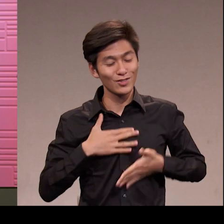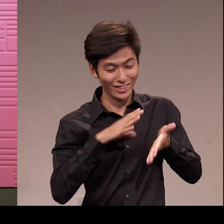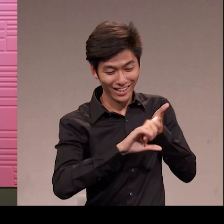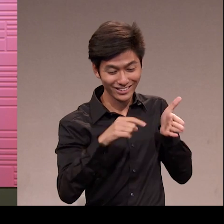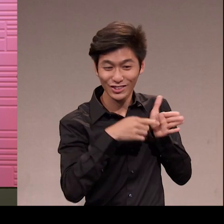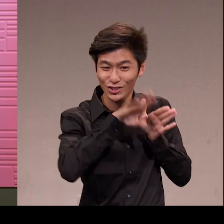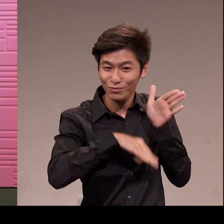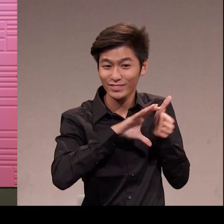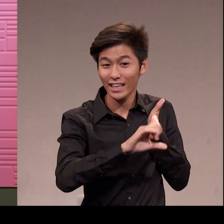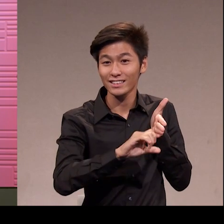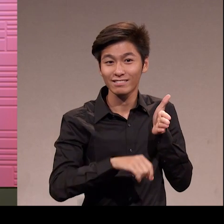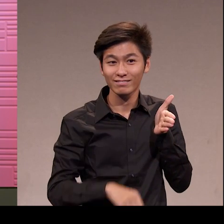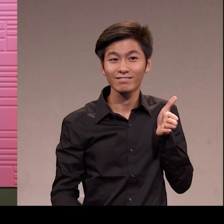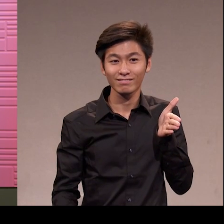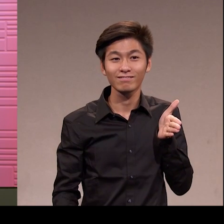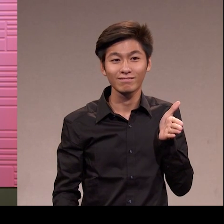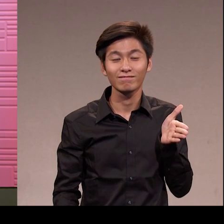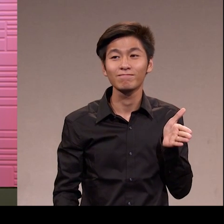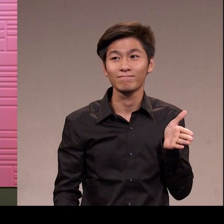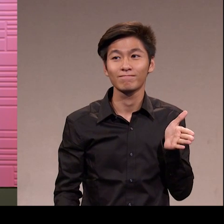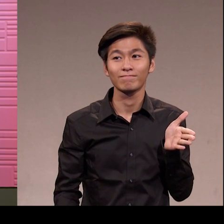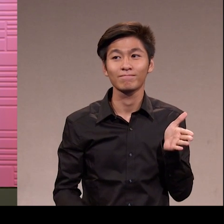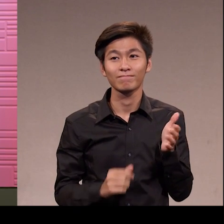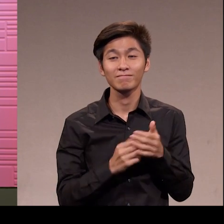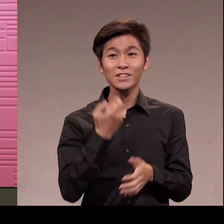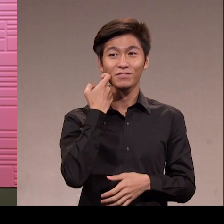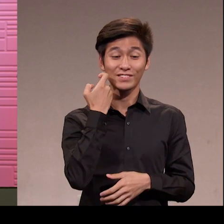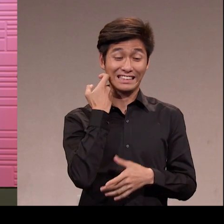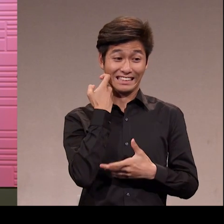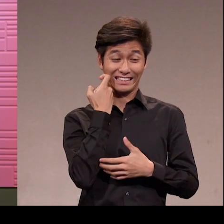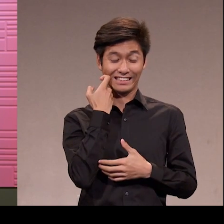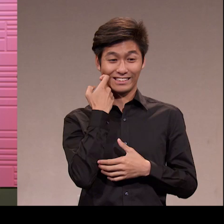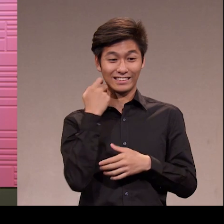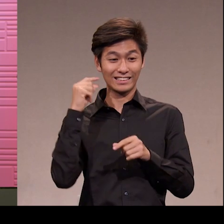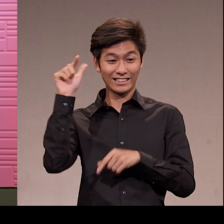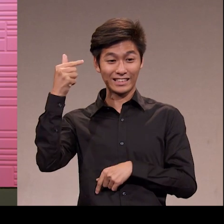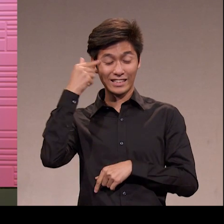Recently, the government has also issued $50 Senior Public Transport Vouchers